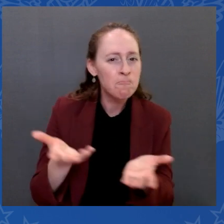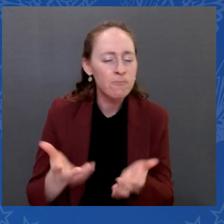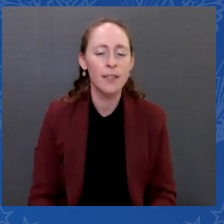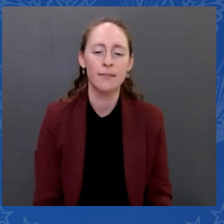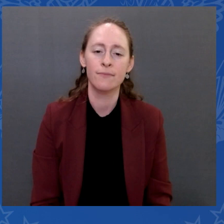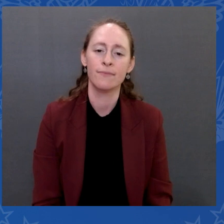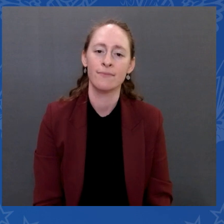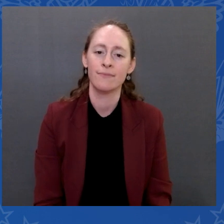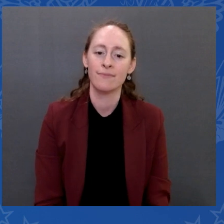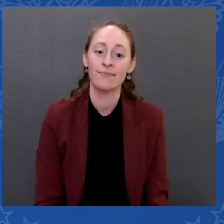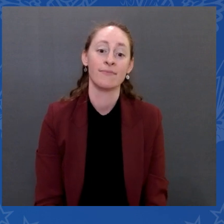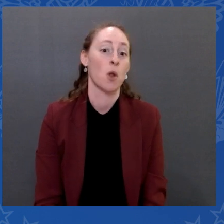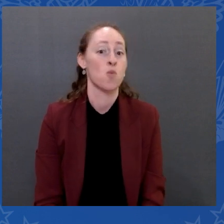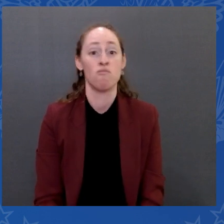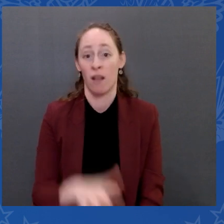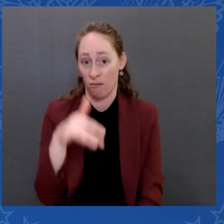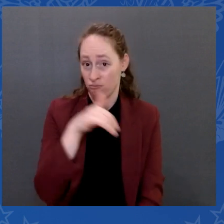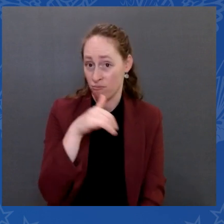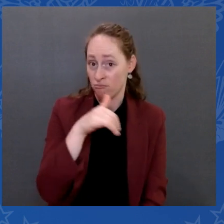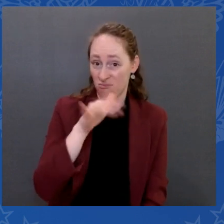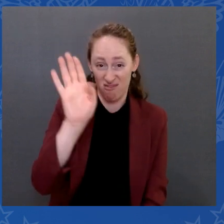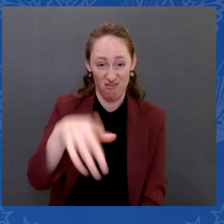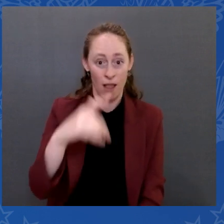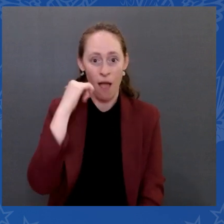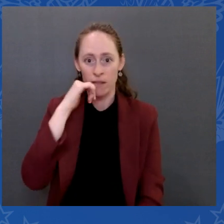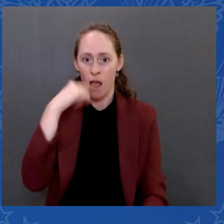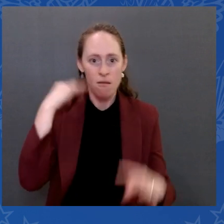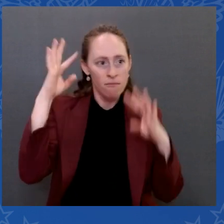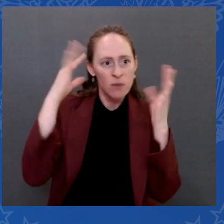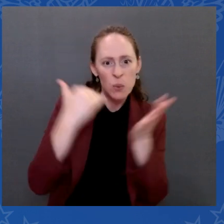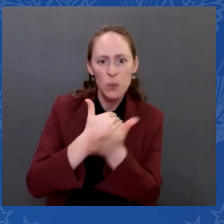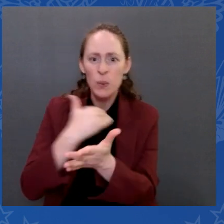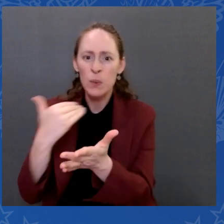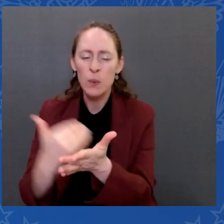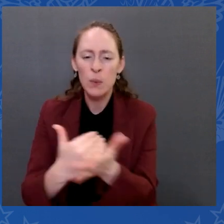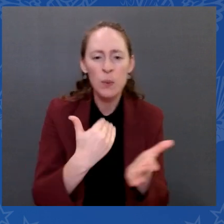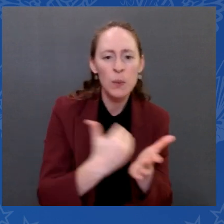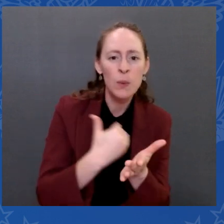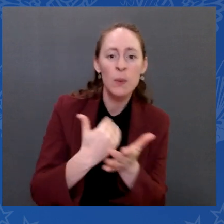really advanced space sensors, stealth aircraft like the F-35, et cetera.